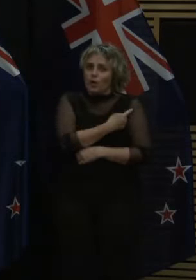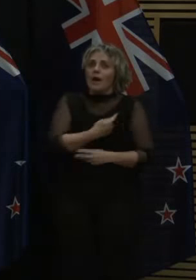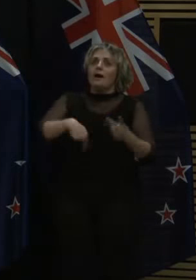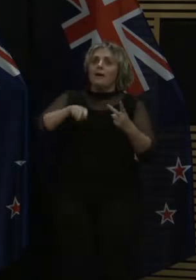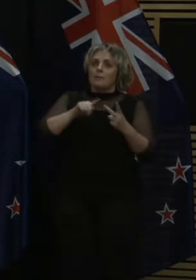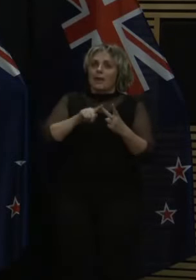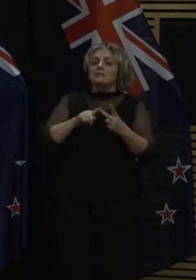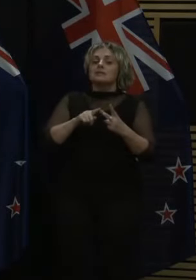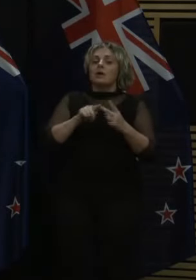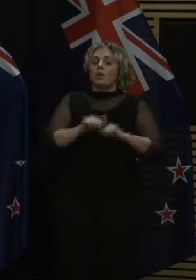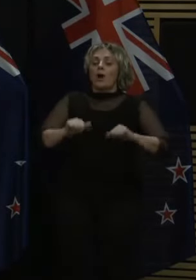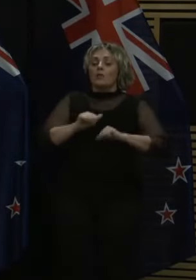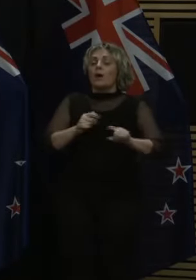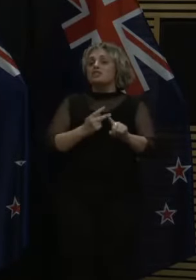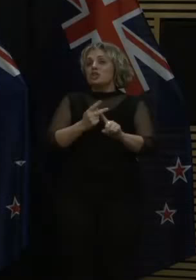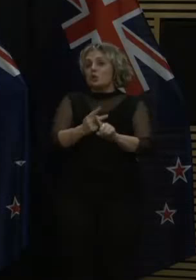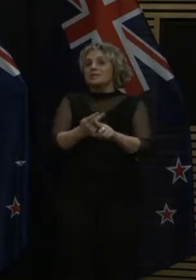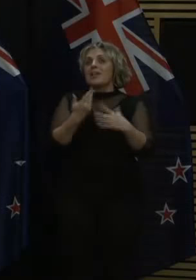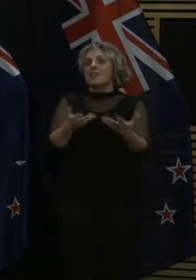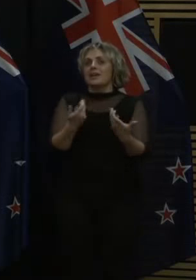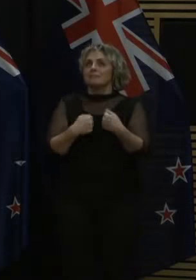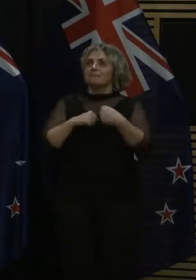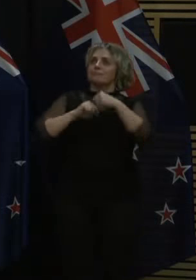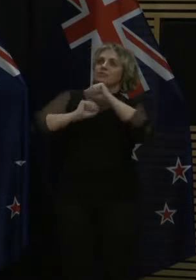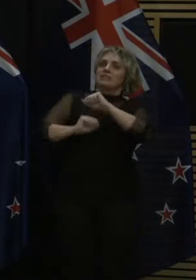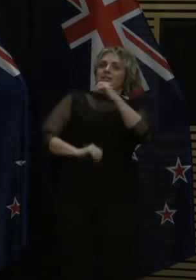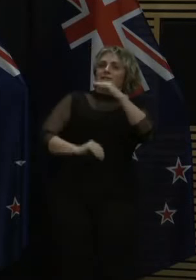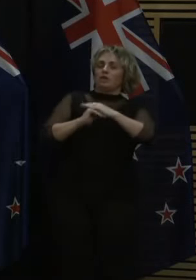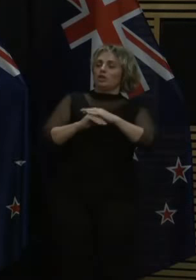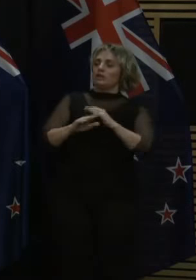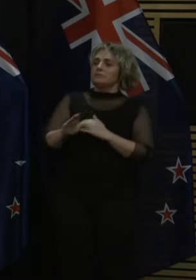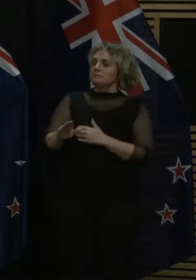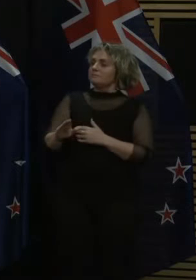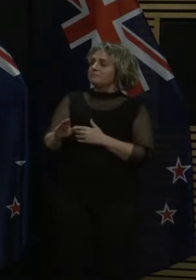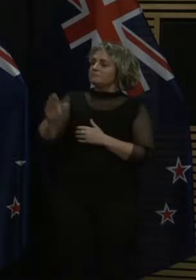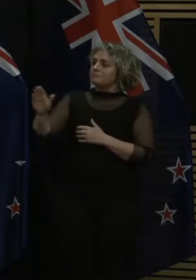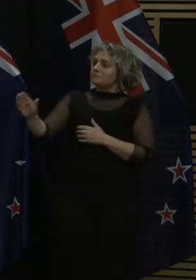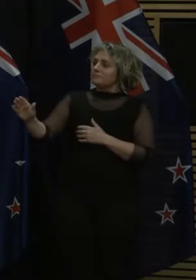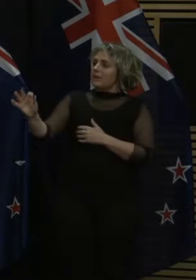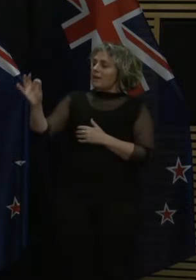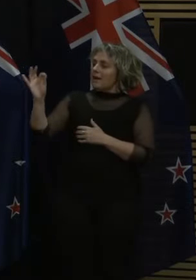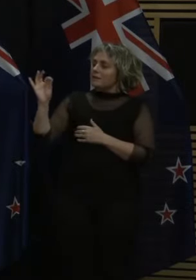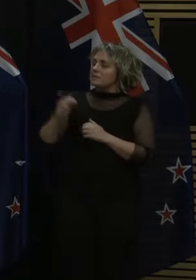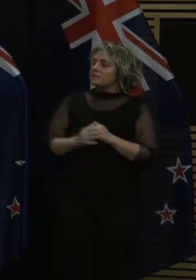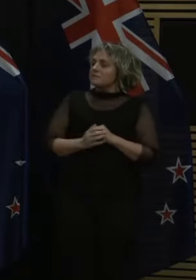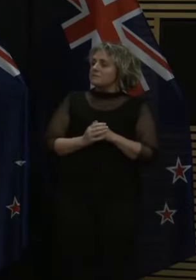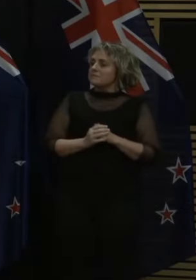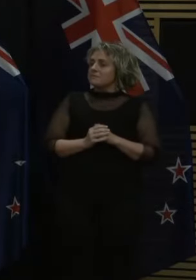not just a matter of people thinking I have got my